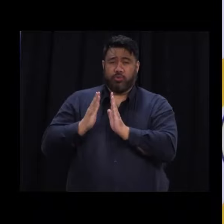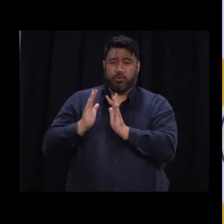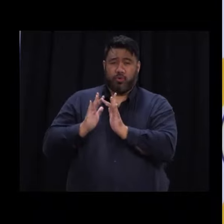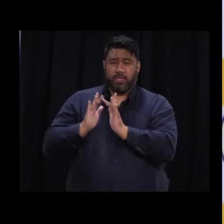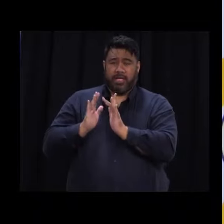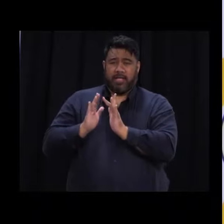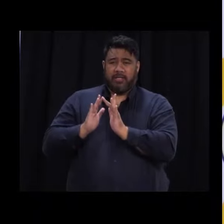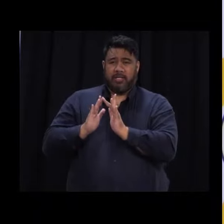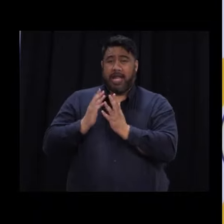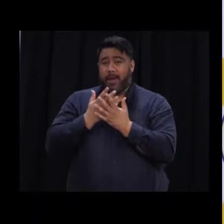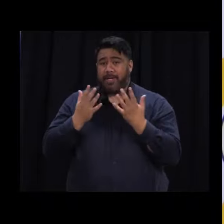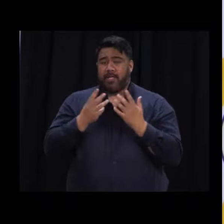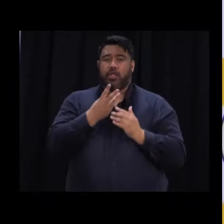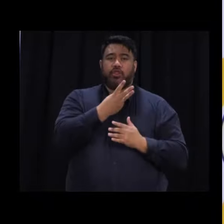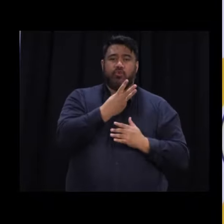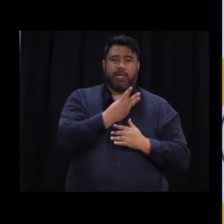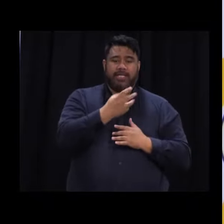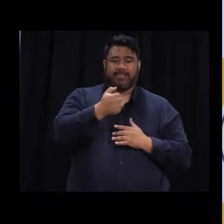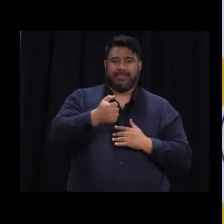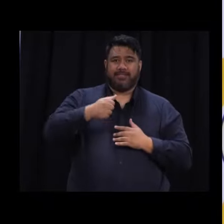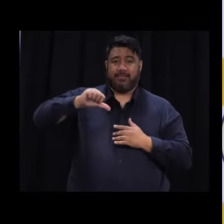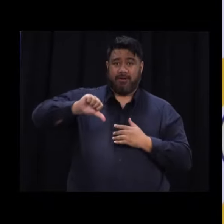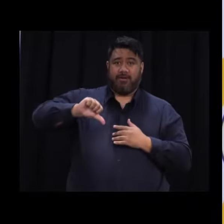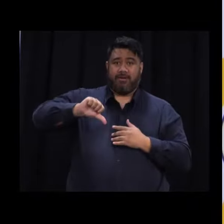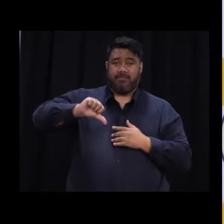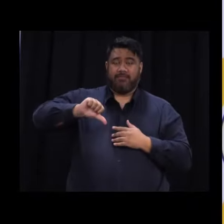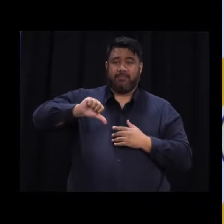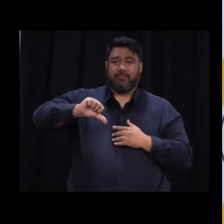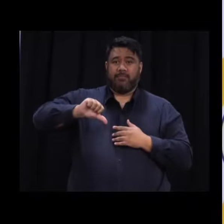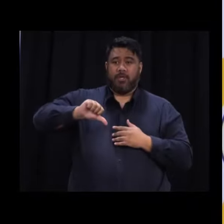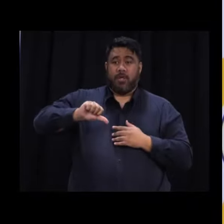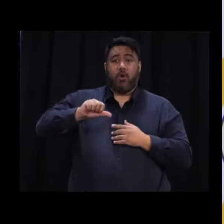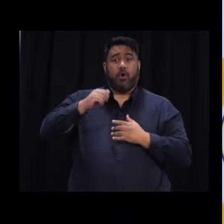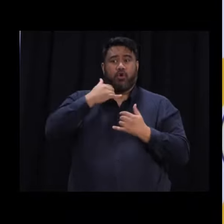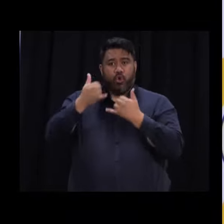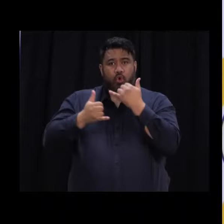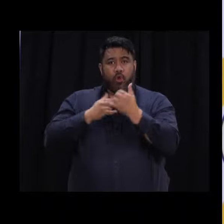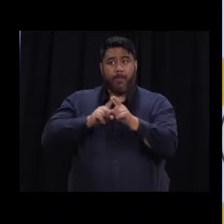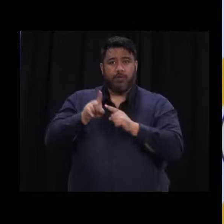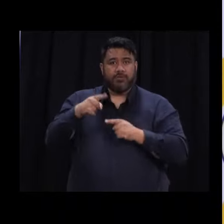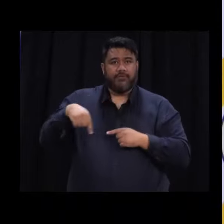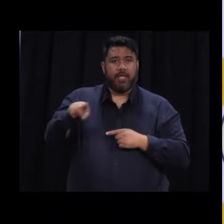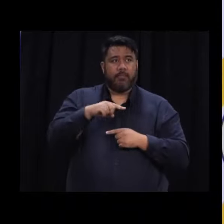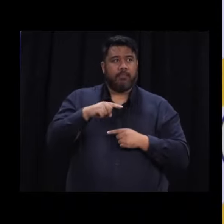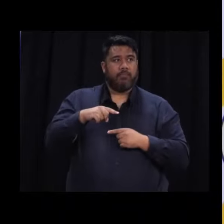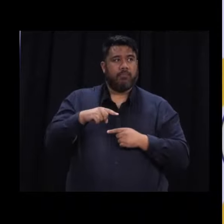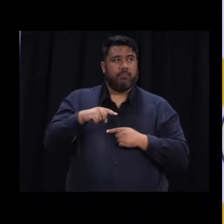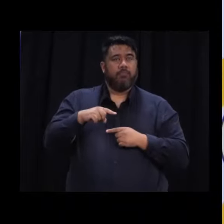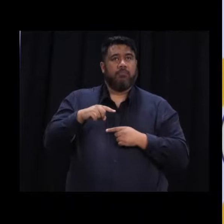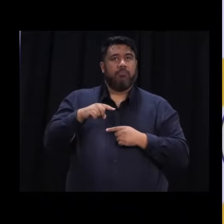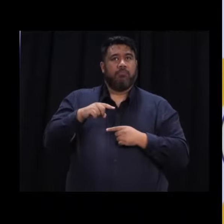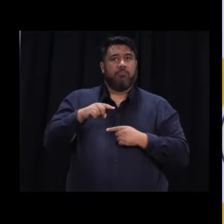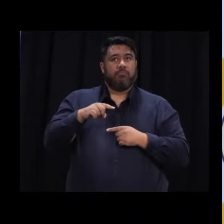focussed on our - what was formally known as close plus contacts but I would call them